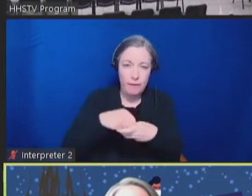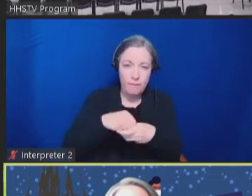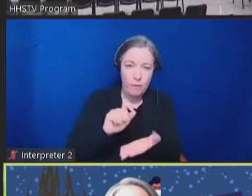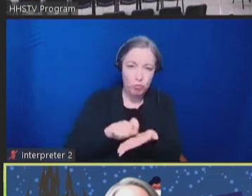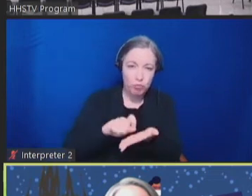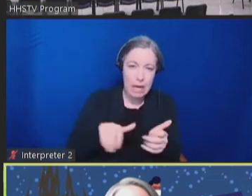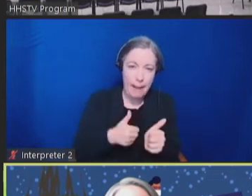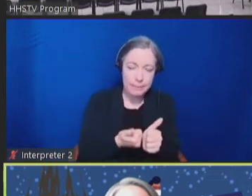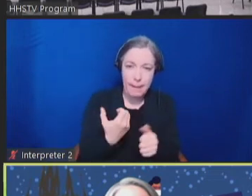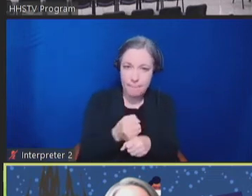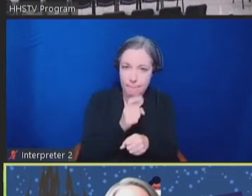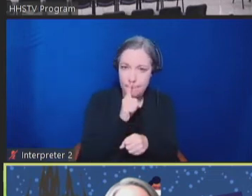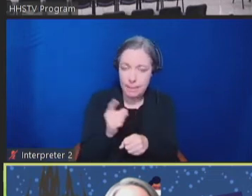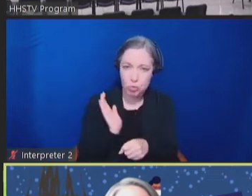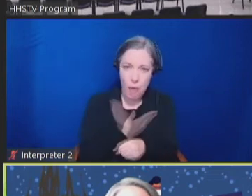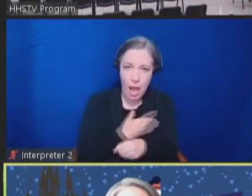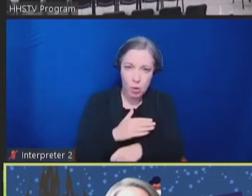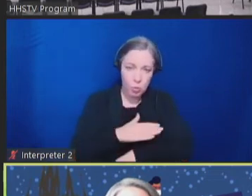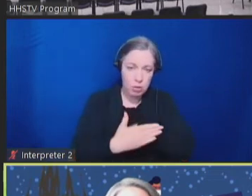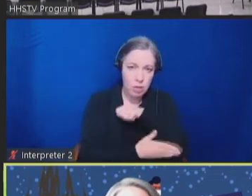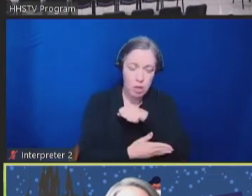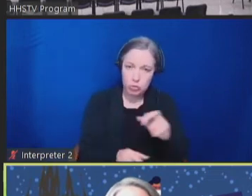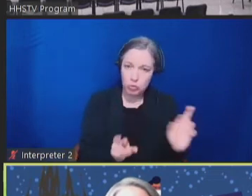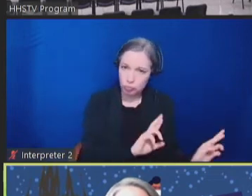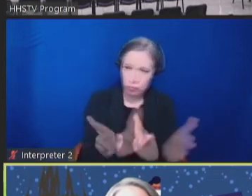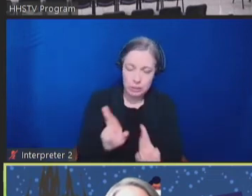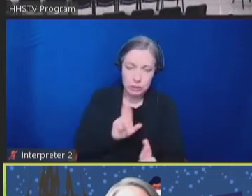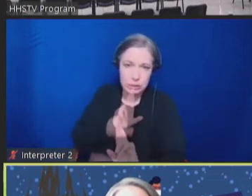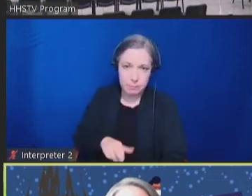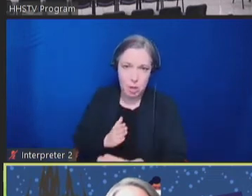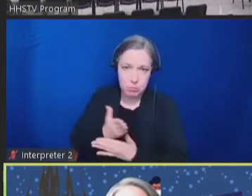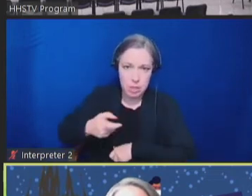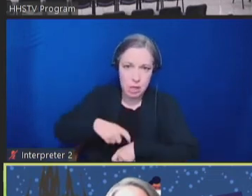our nation is prepared to respond to the next influenza pandemic with data on hand.